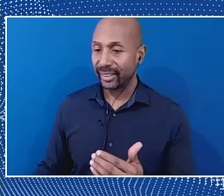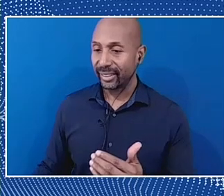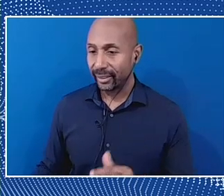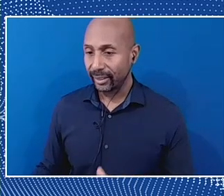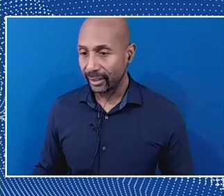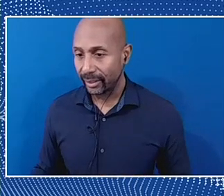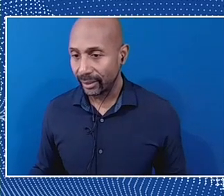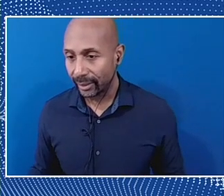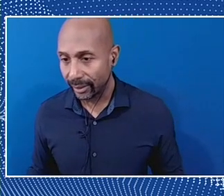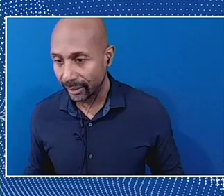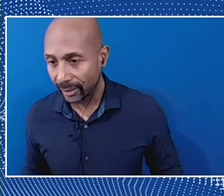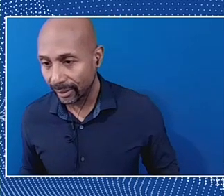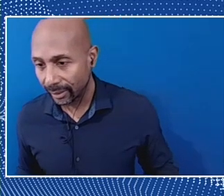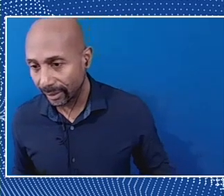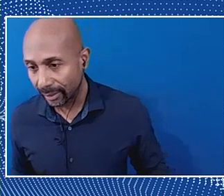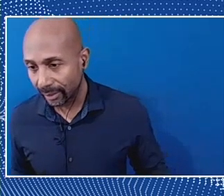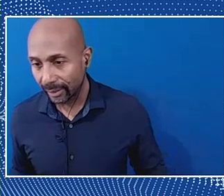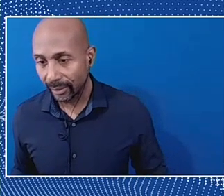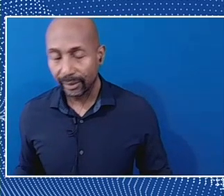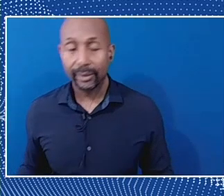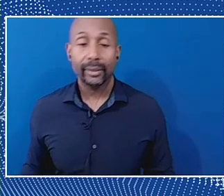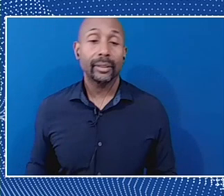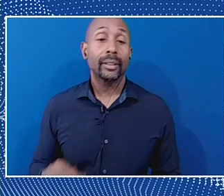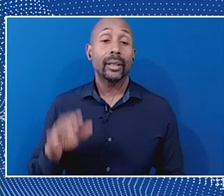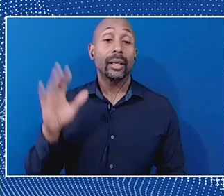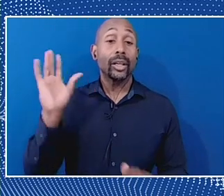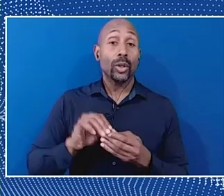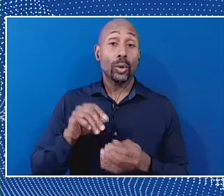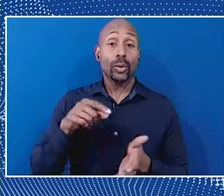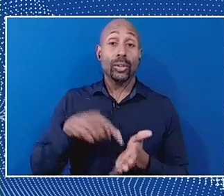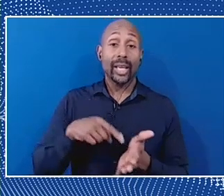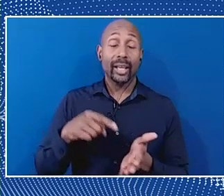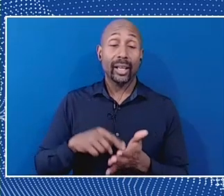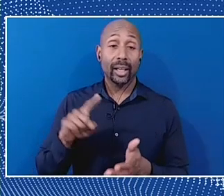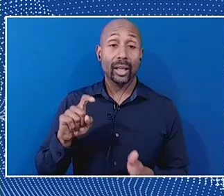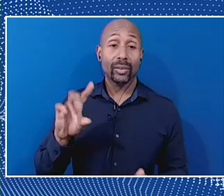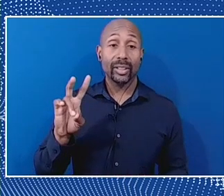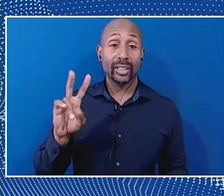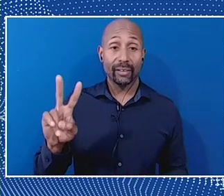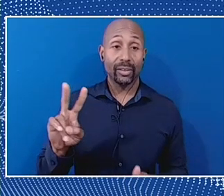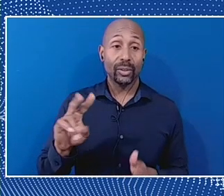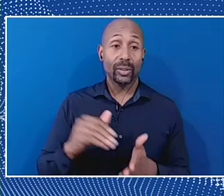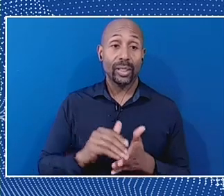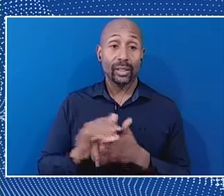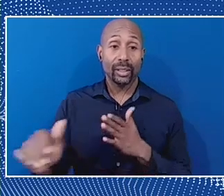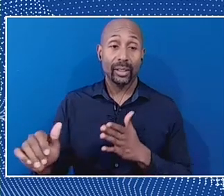total student loan debt of $172,000 after attending a doctor and pharmacy school program that was three years in length.